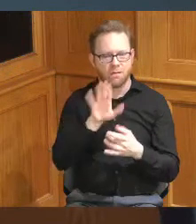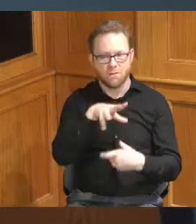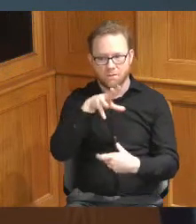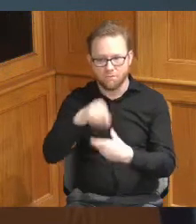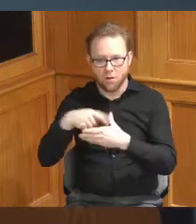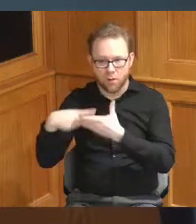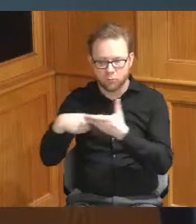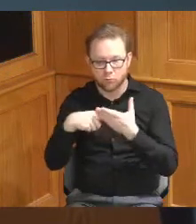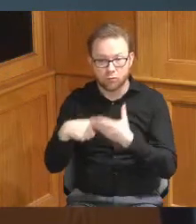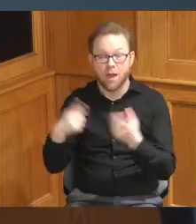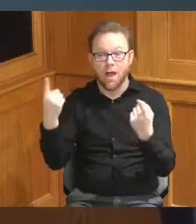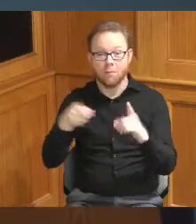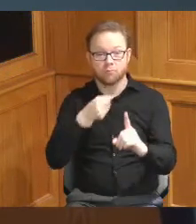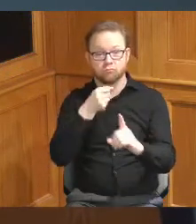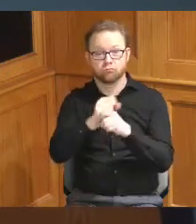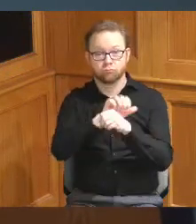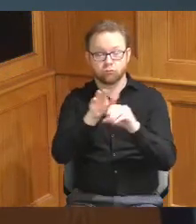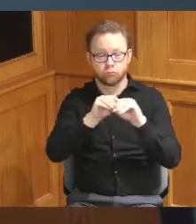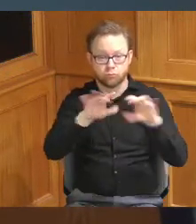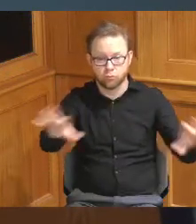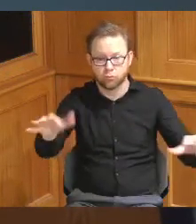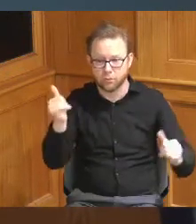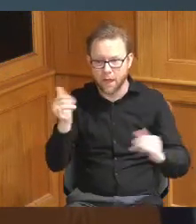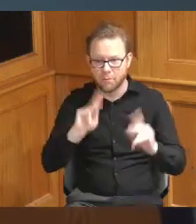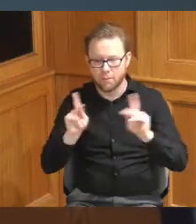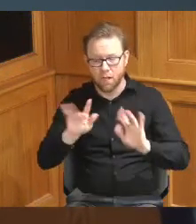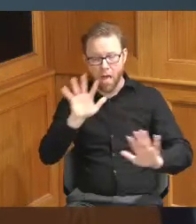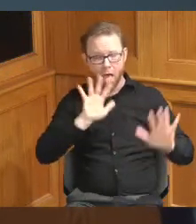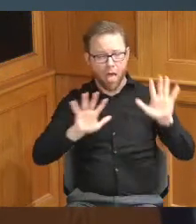and then everybody's oh my God public health is so important you know your health is your wealth